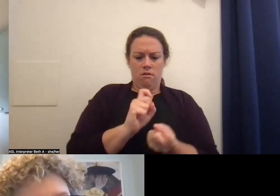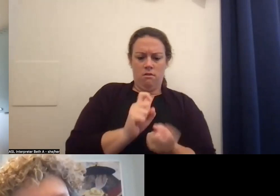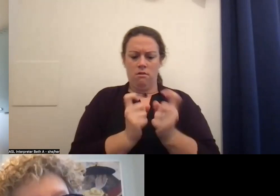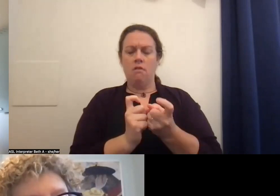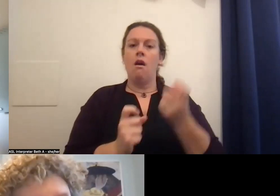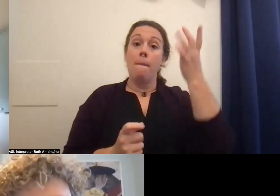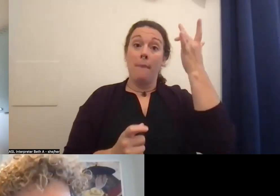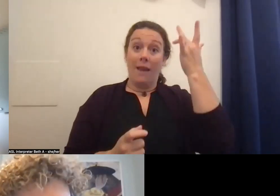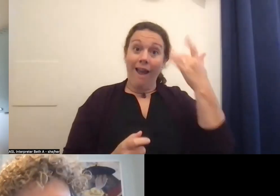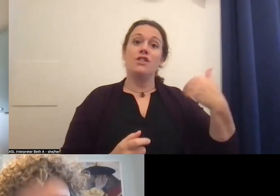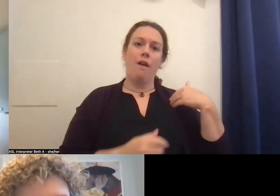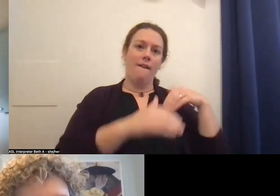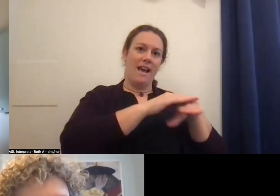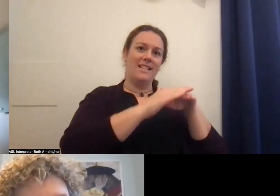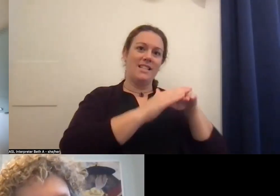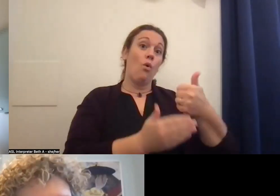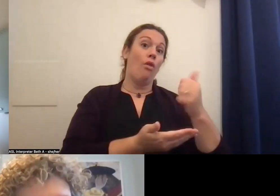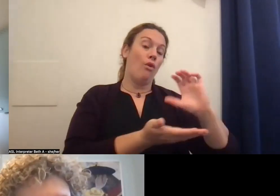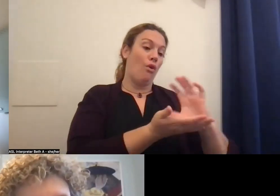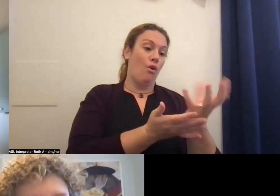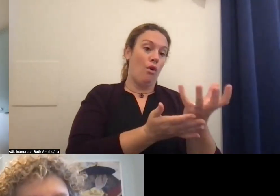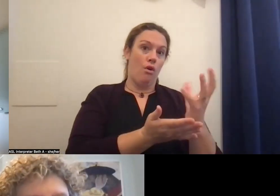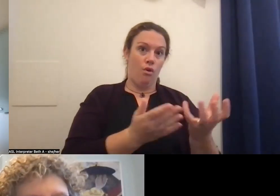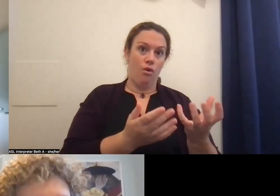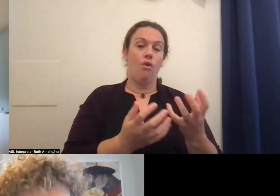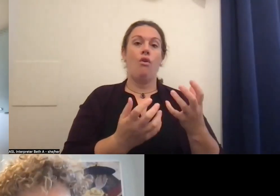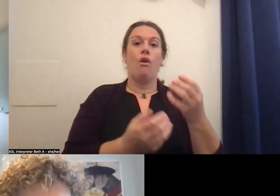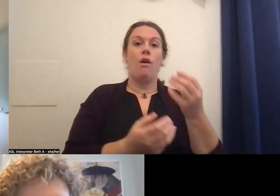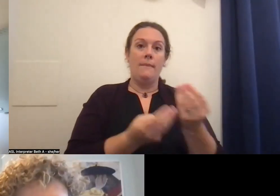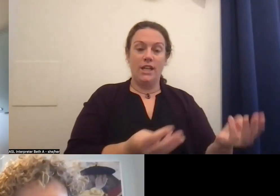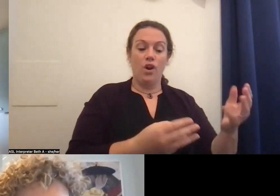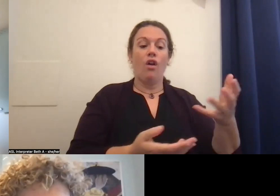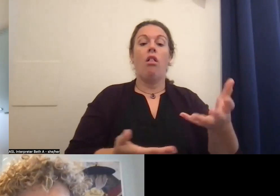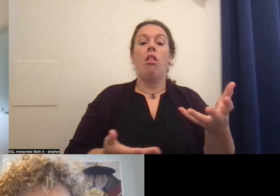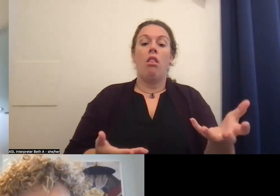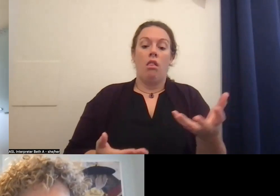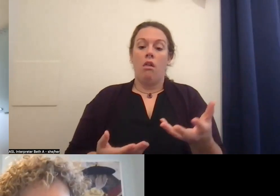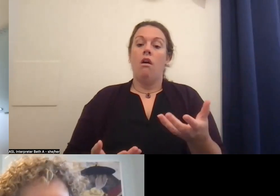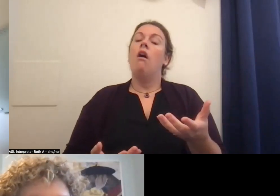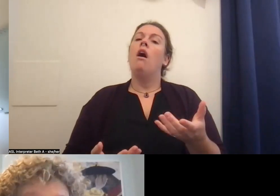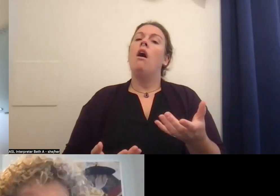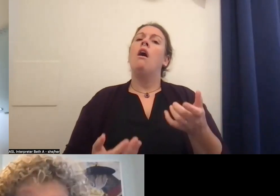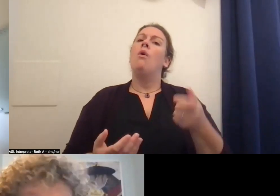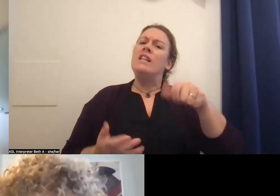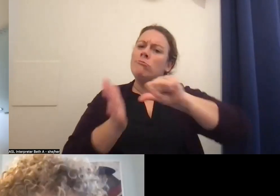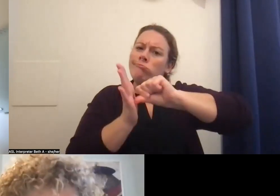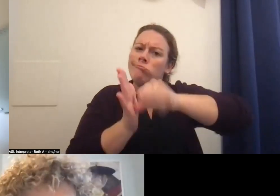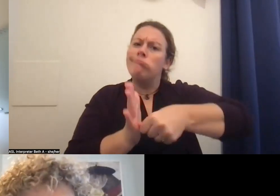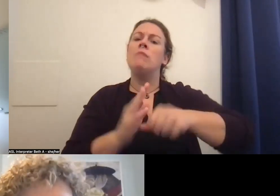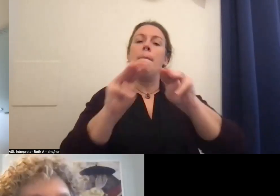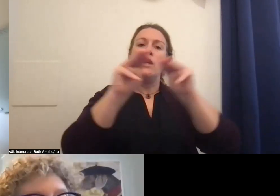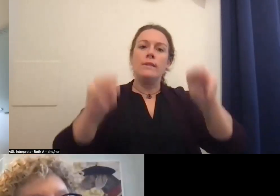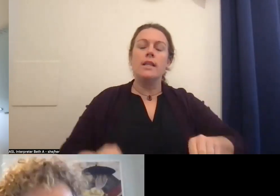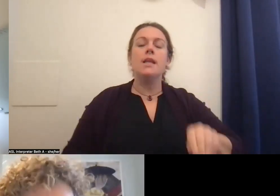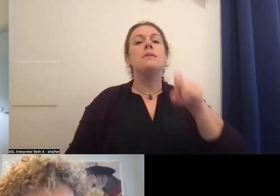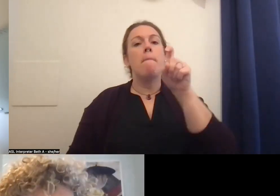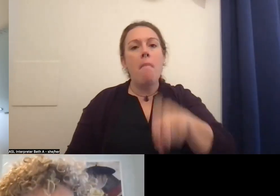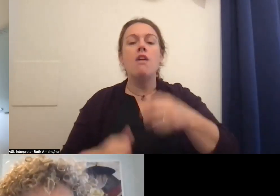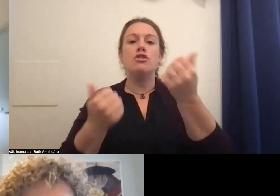it so clear that our museums must try to find ways to have both staff from Indigenous cultures,